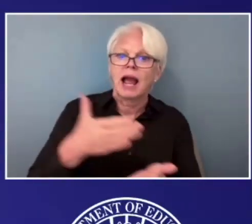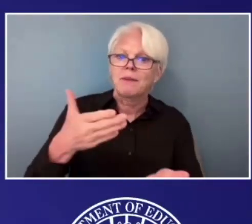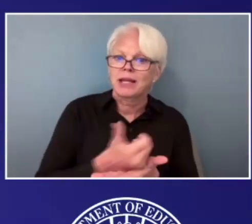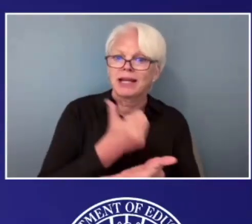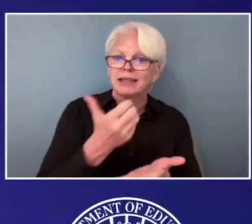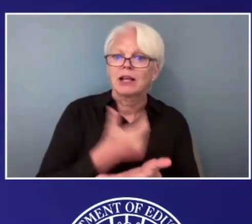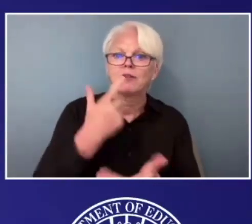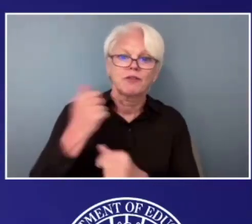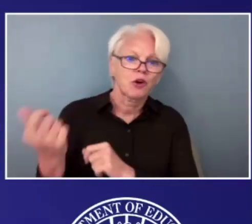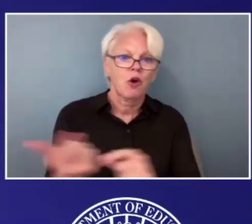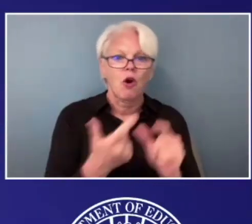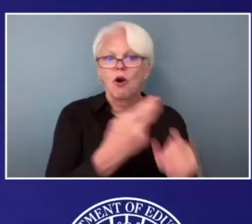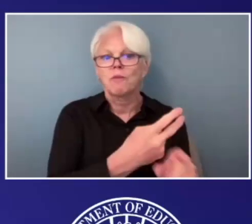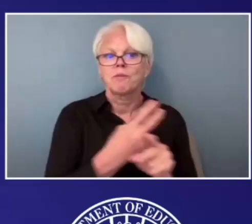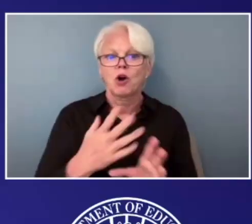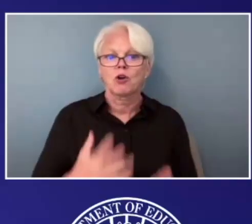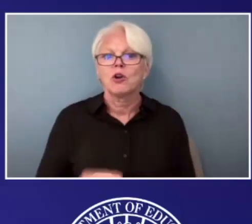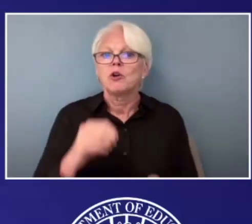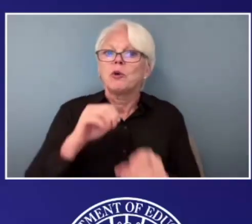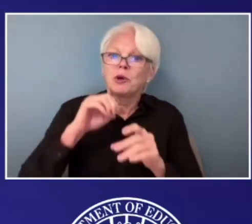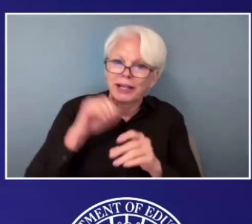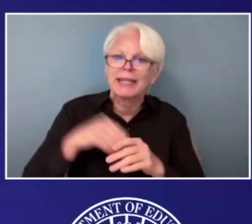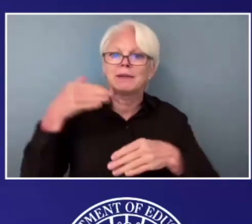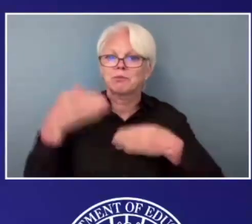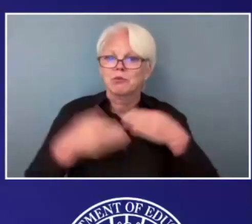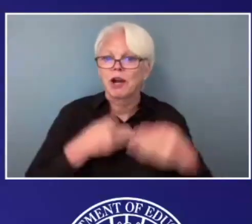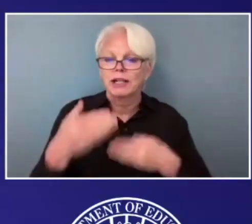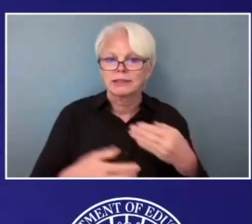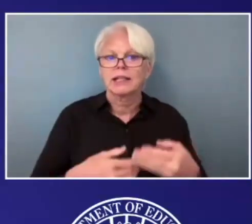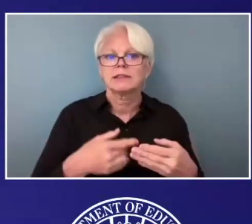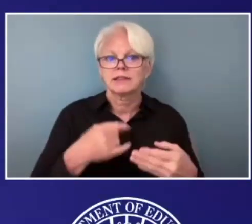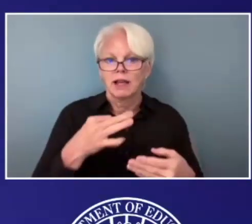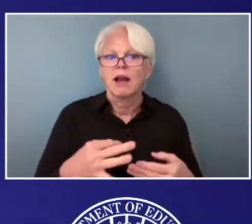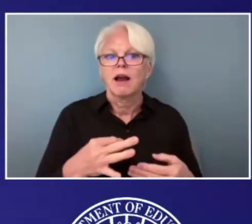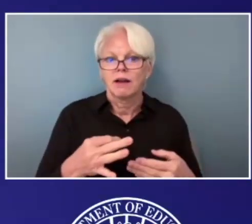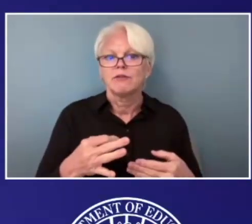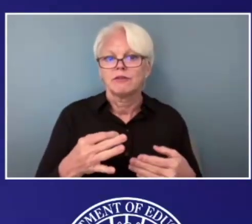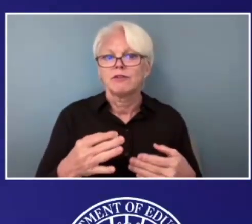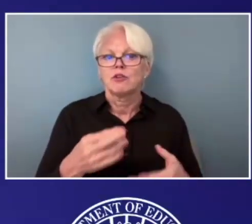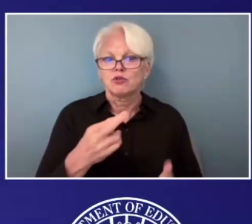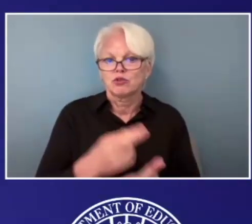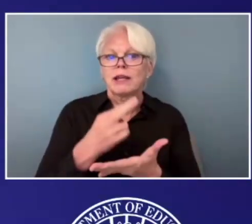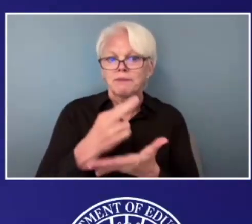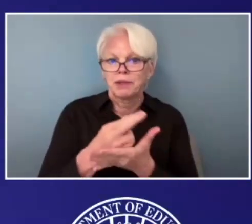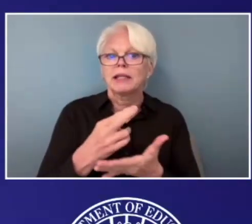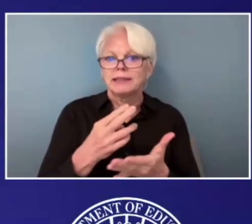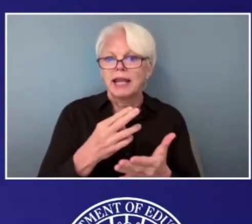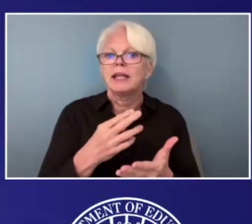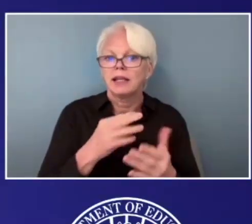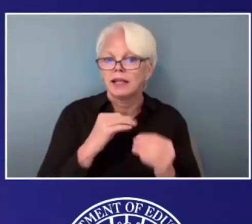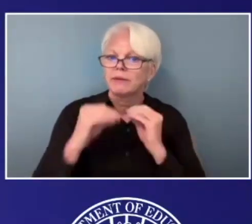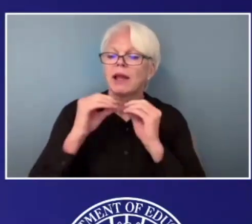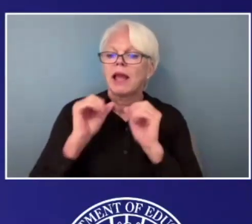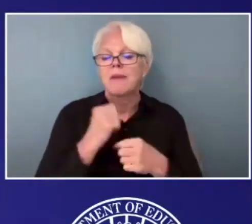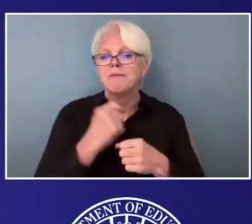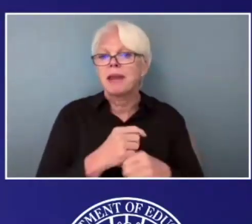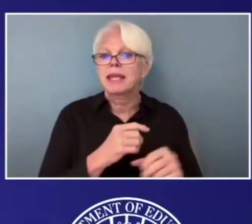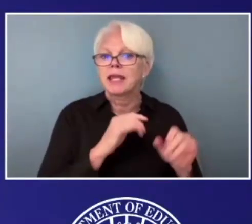borrowers who are in the process of the -- of rehabilitating and who are making consistent payments on rehabilitation